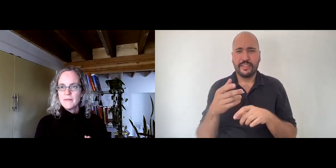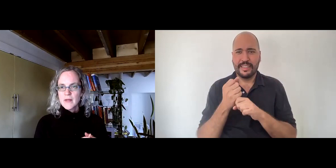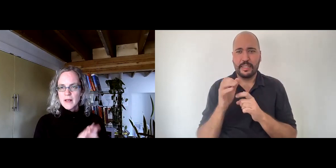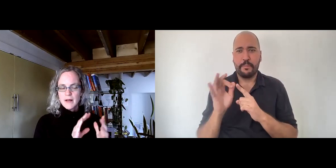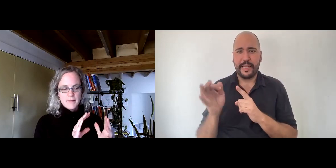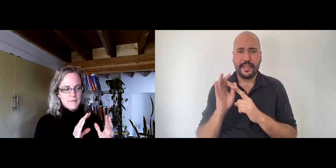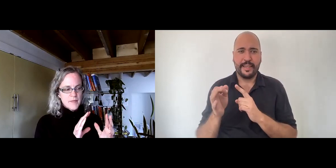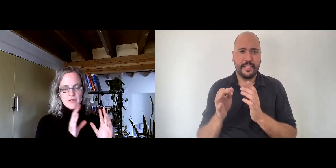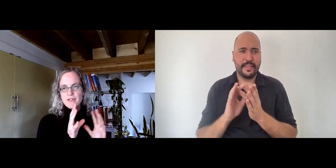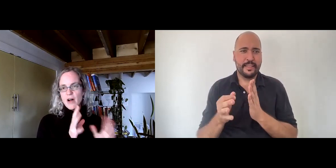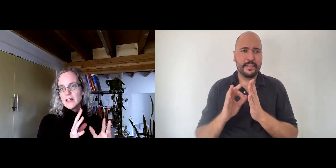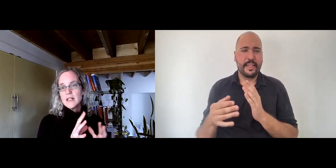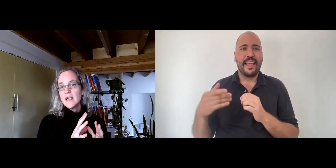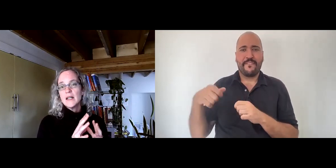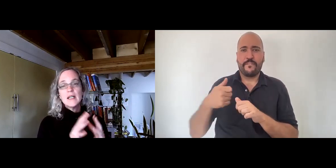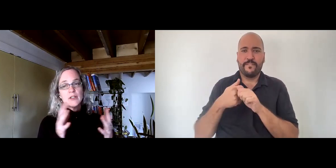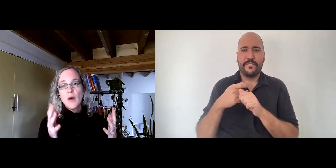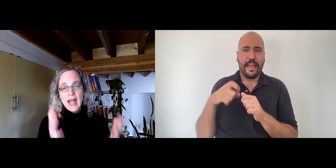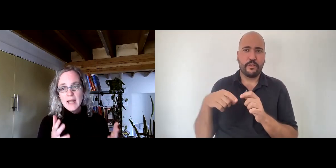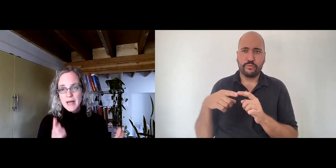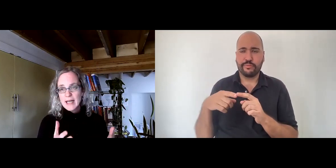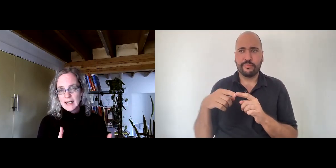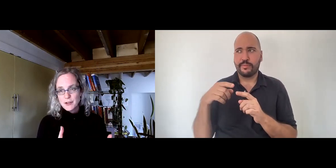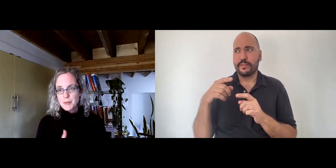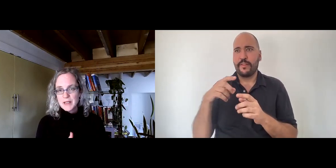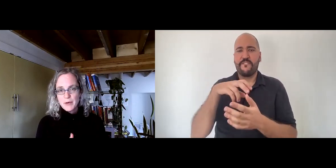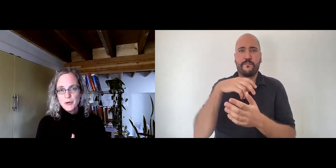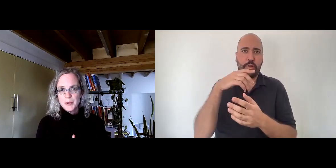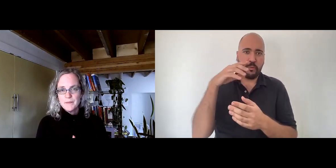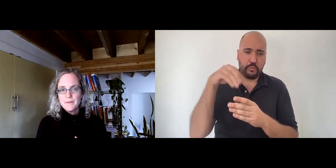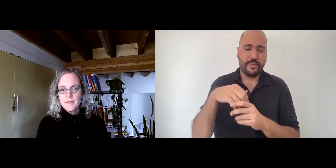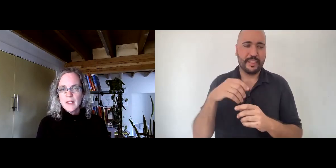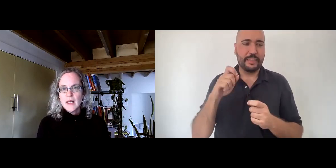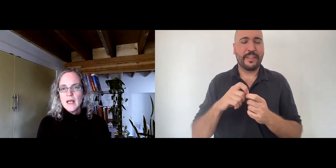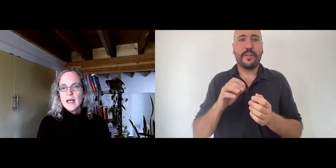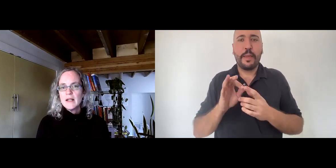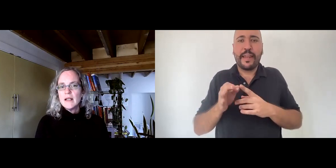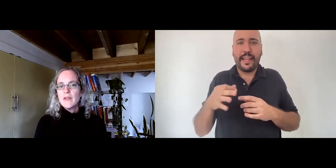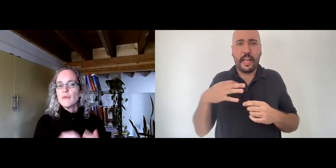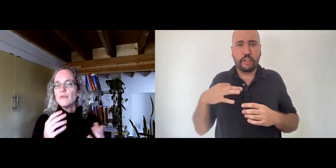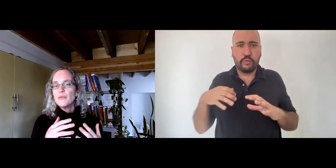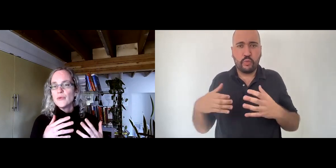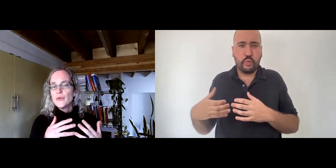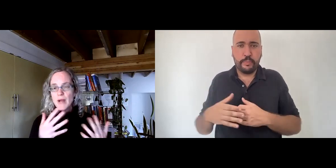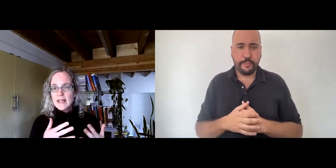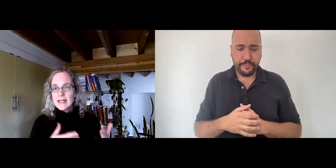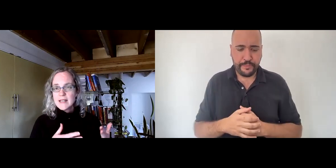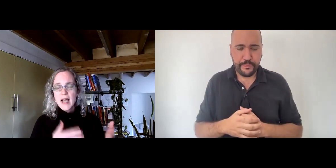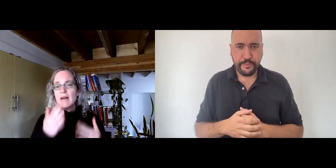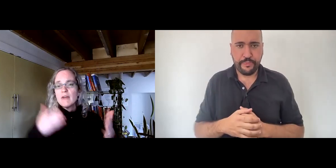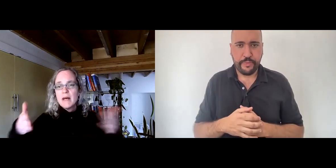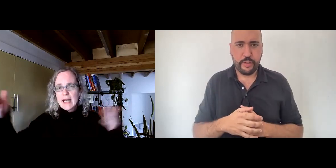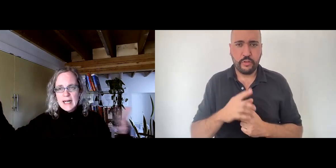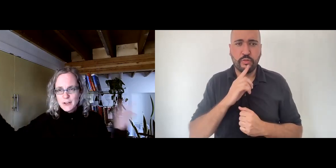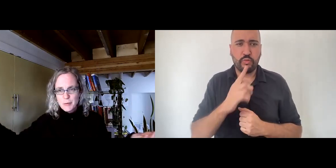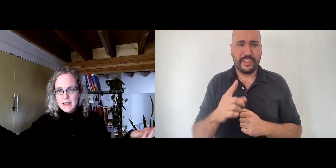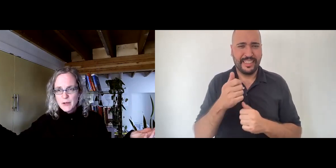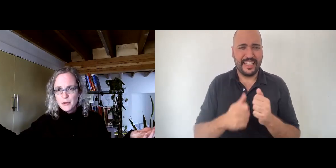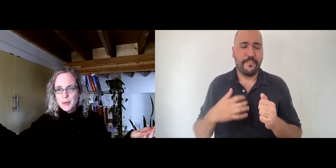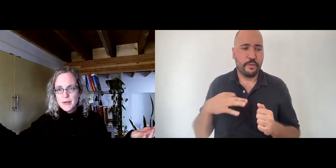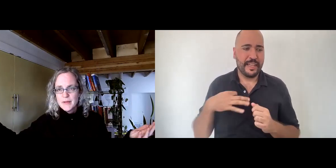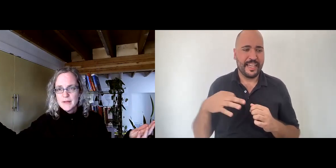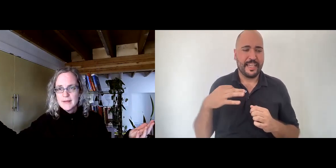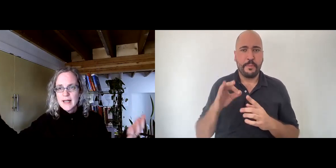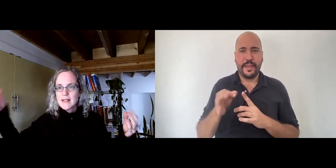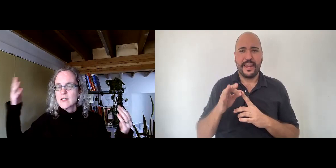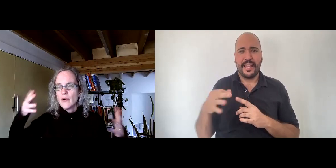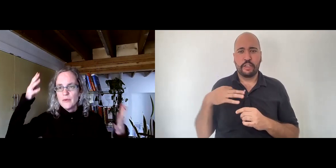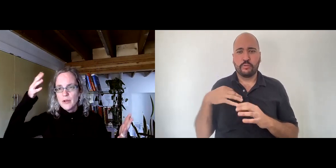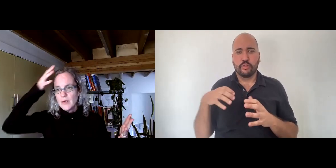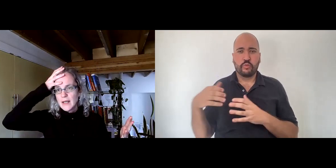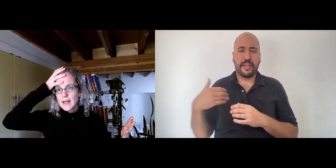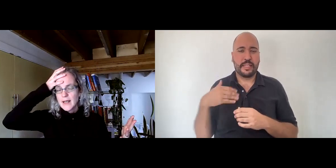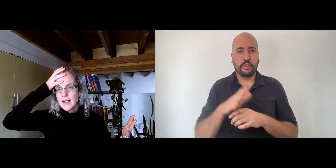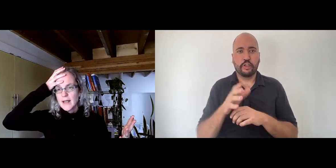They have to fall into into a Medicaid eligibility group, and the the reality is every Medicaid Eligibility group has its own unique rules.